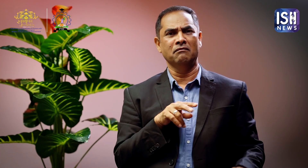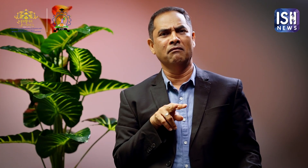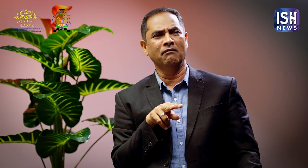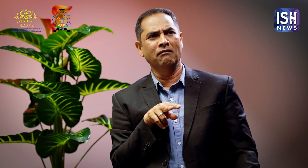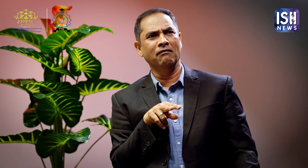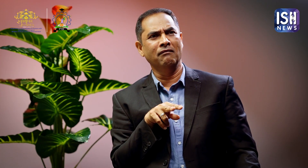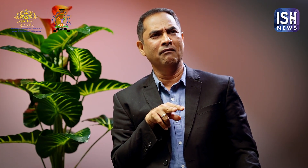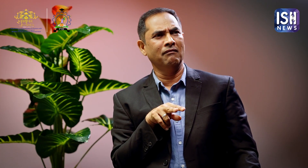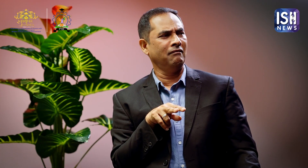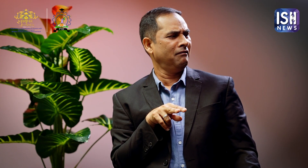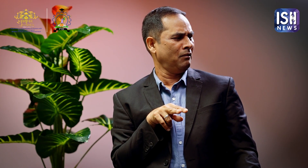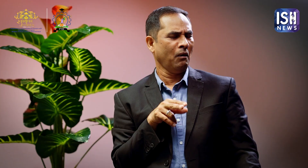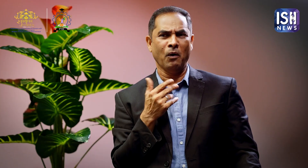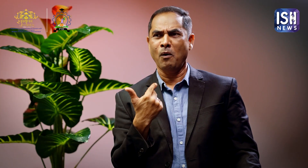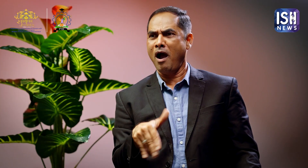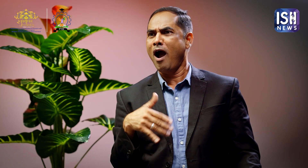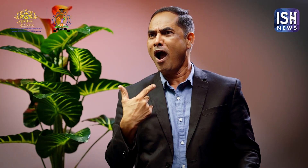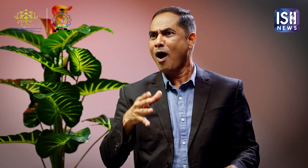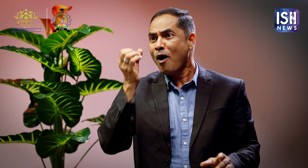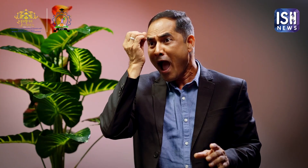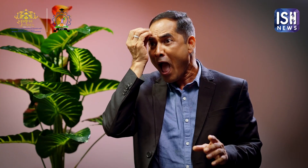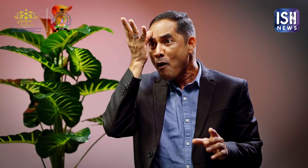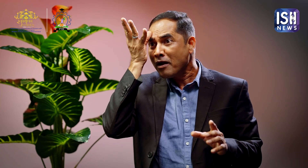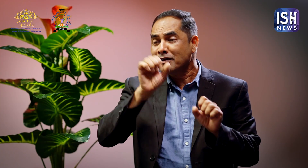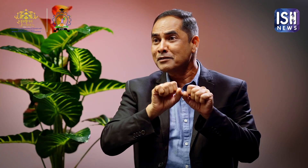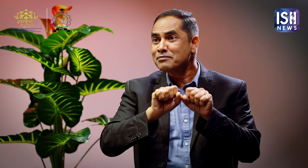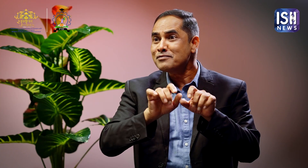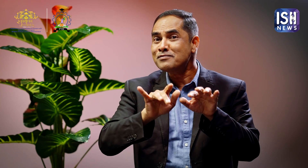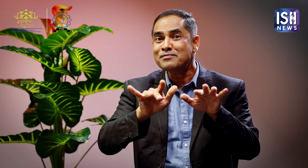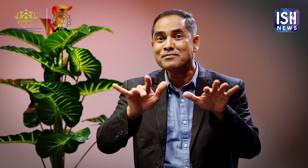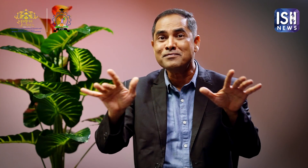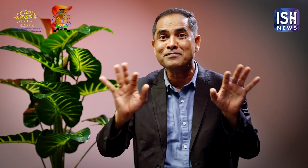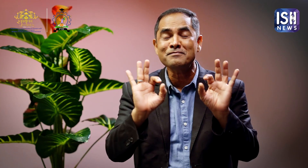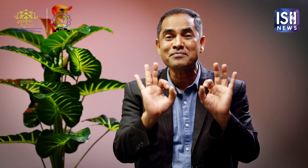Seeing this widespread awareness today is great.